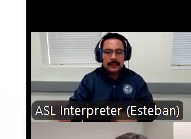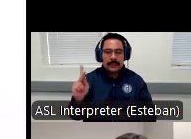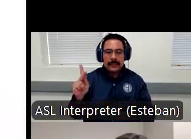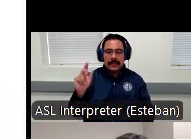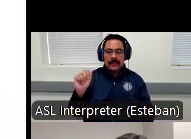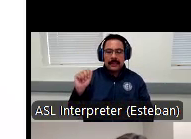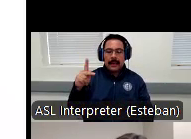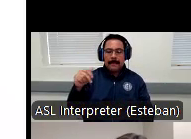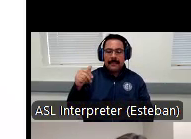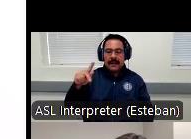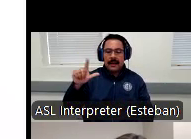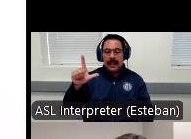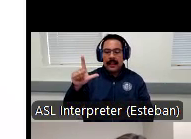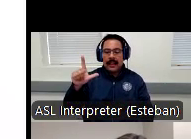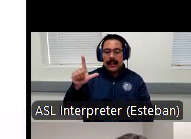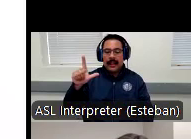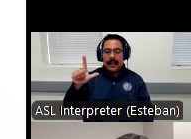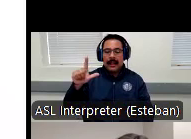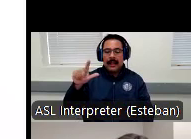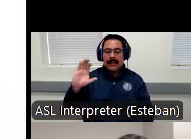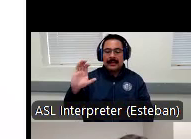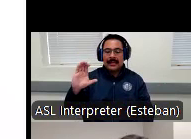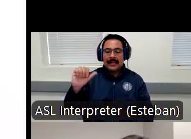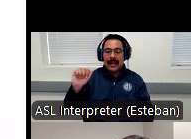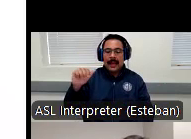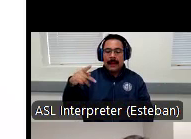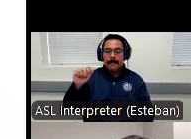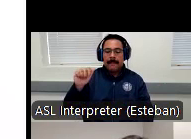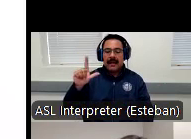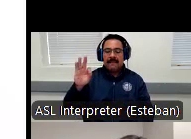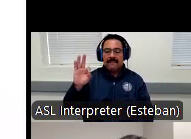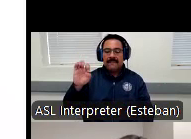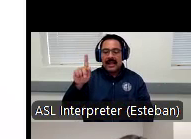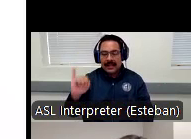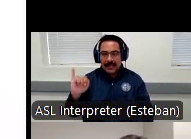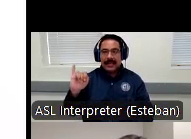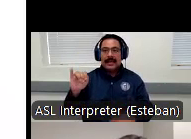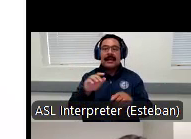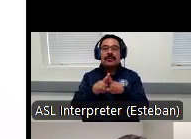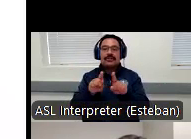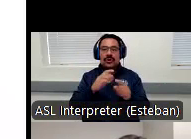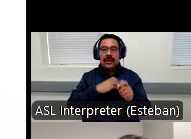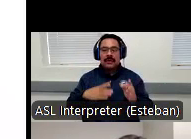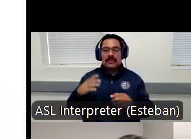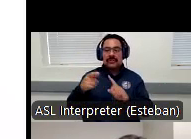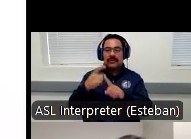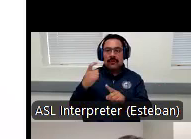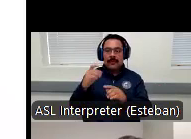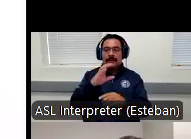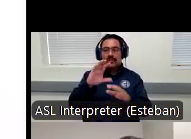Affairs and Consumer Protection, Commissioner Nancy Andrade from the Chicago Commission on Human